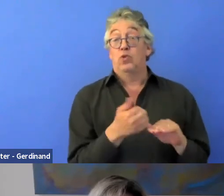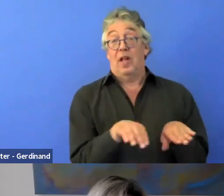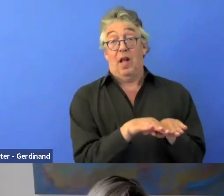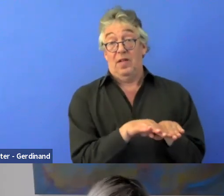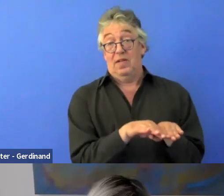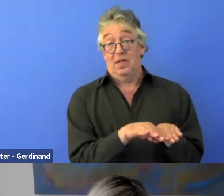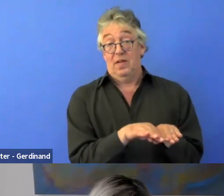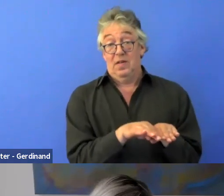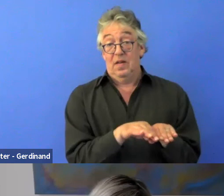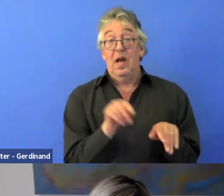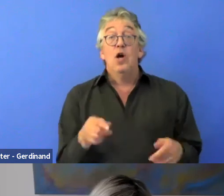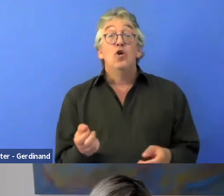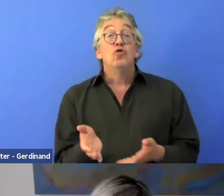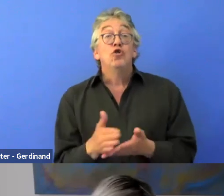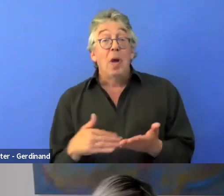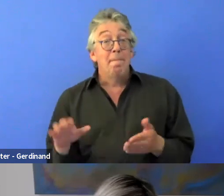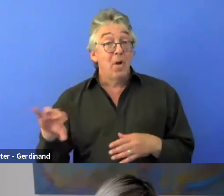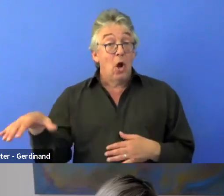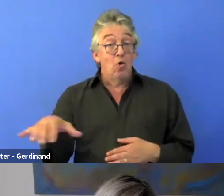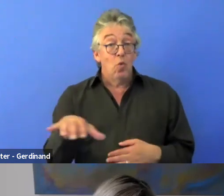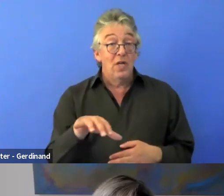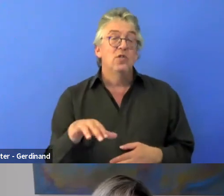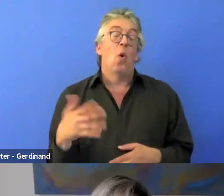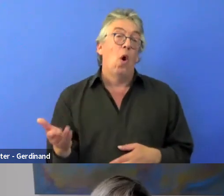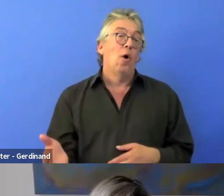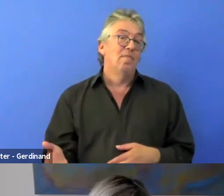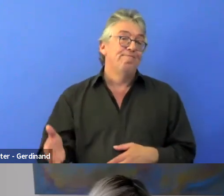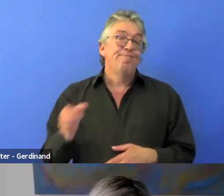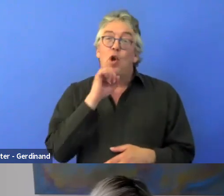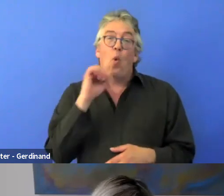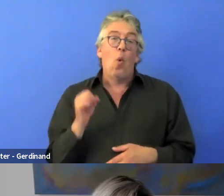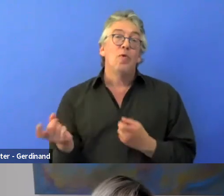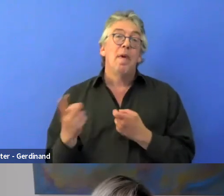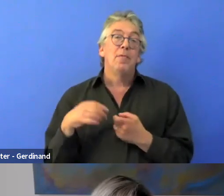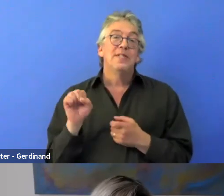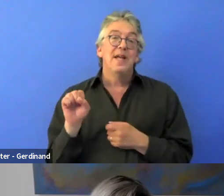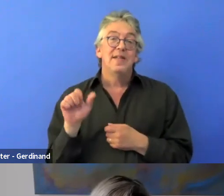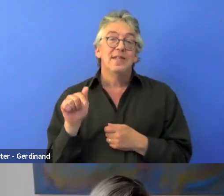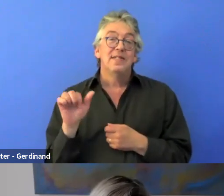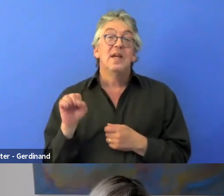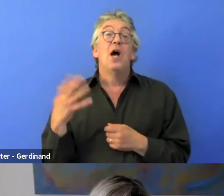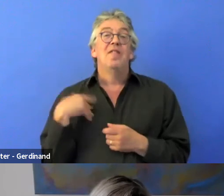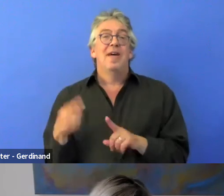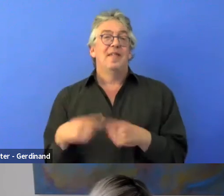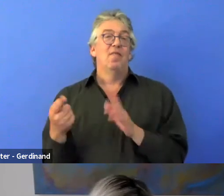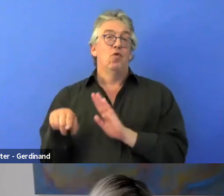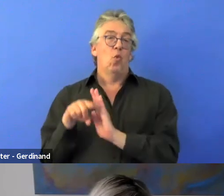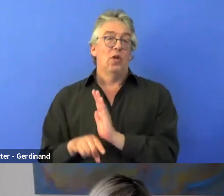In certain or former member states, there are different rules. I don't know if there are colleagues from the UK,